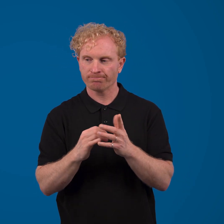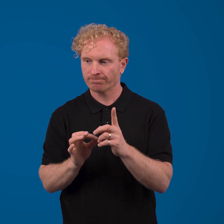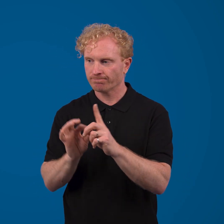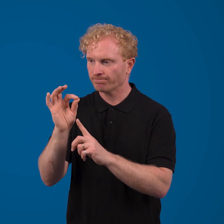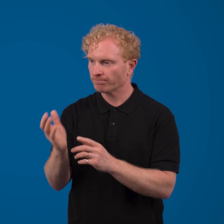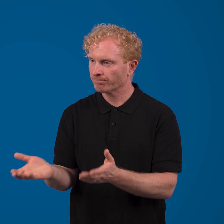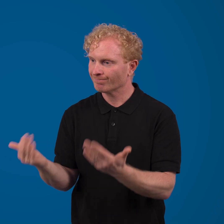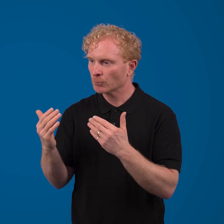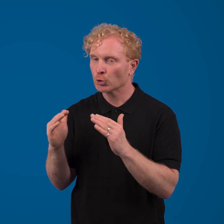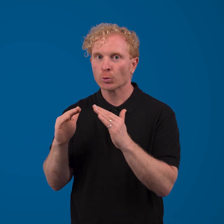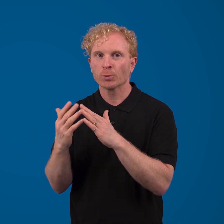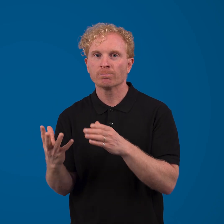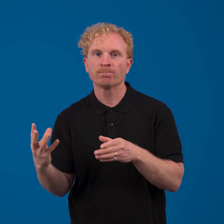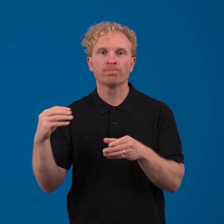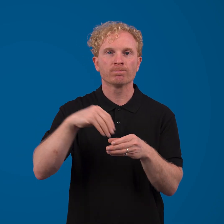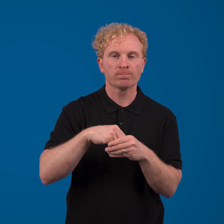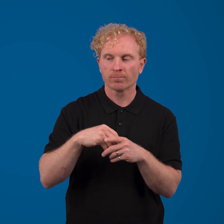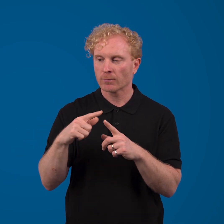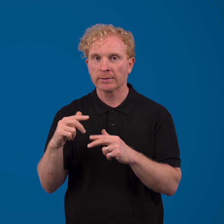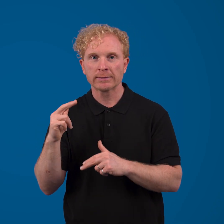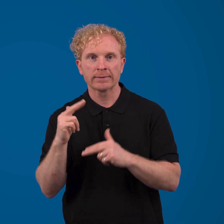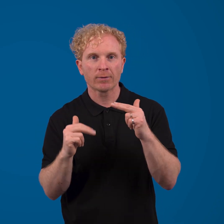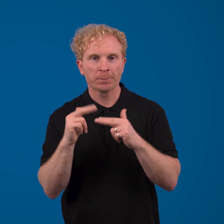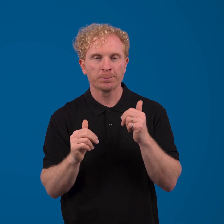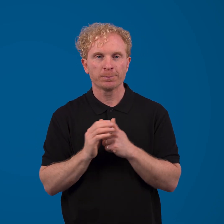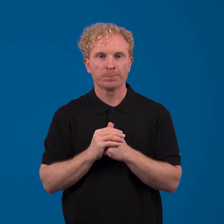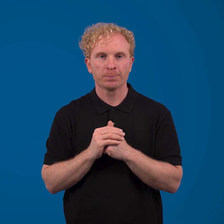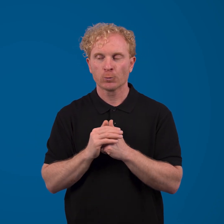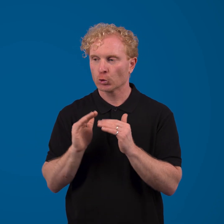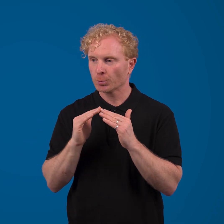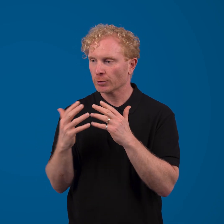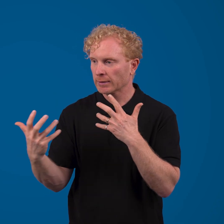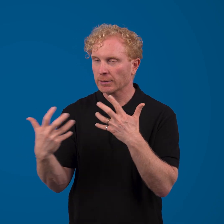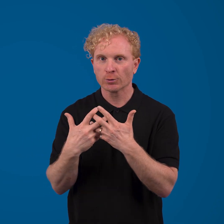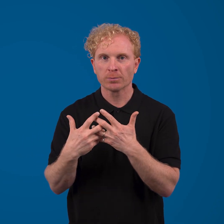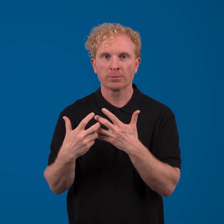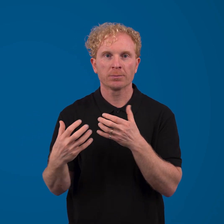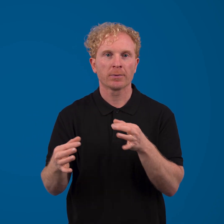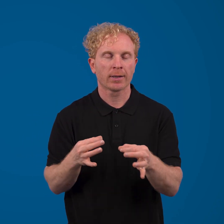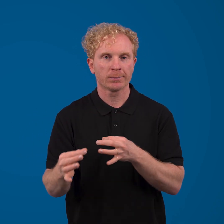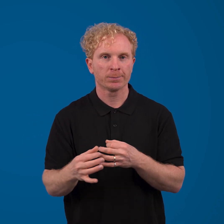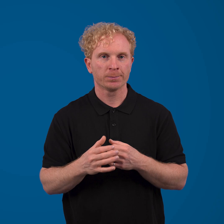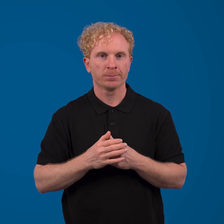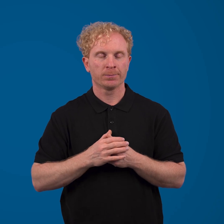Enhance community engagement and develop Community Engagement Plan